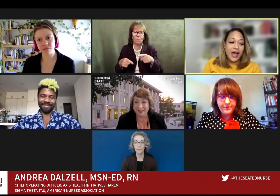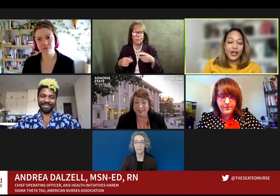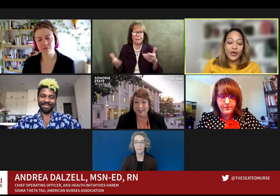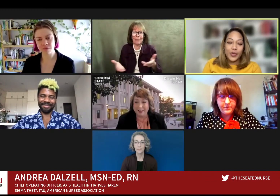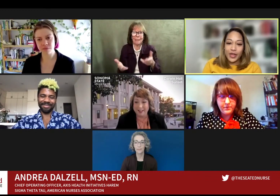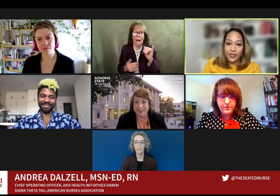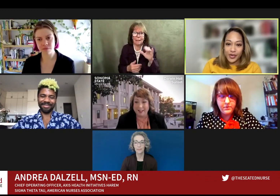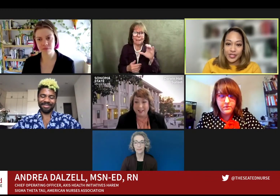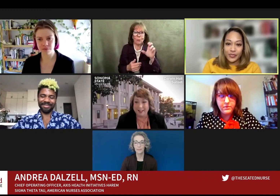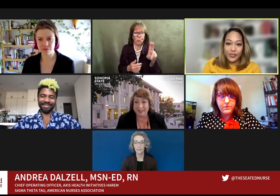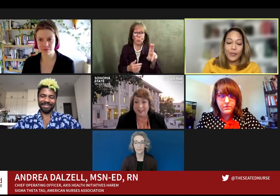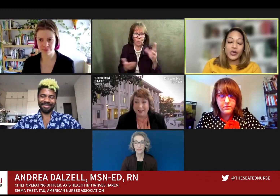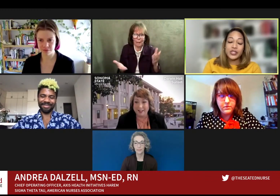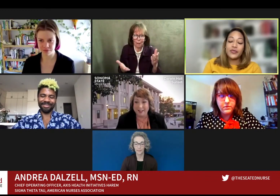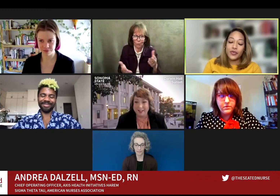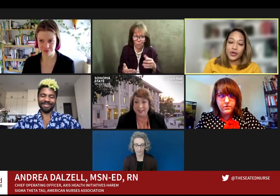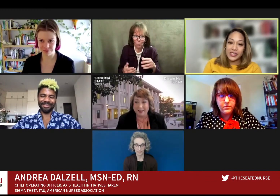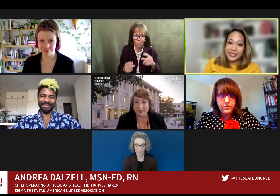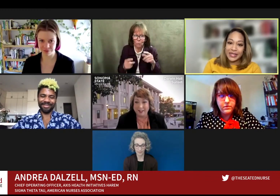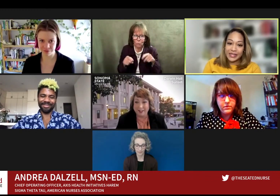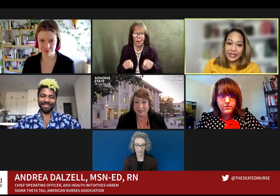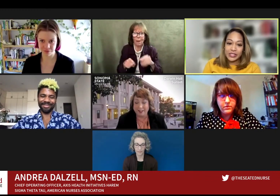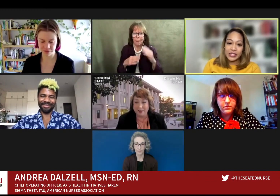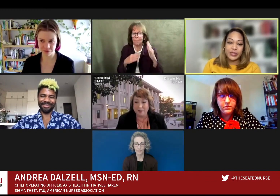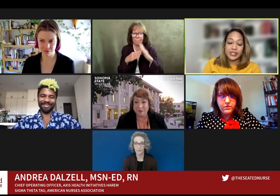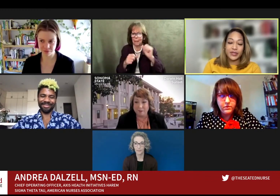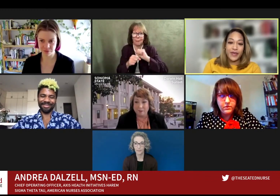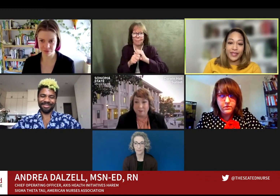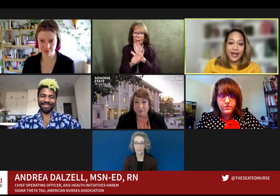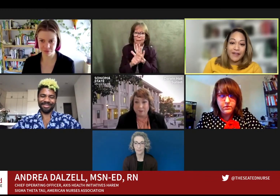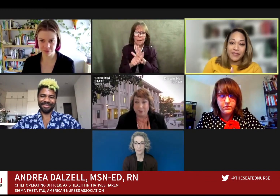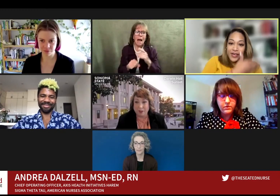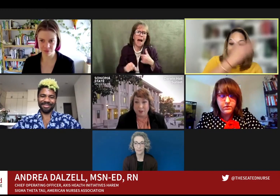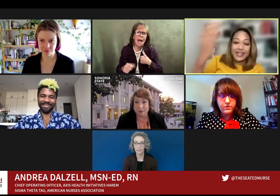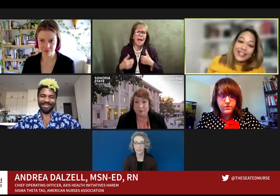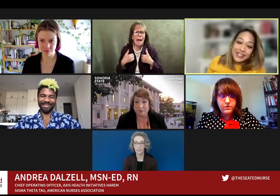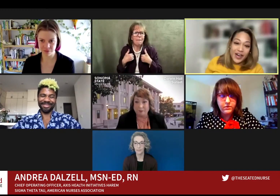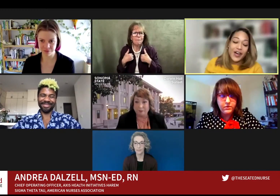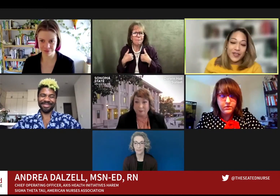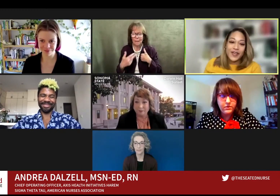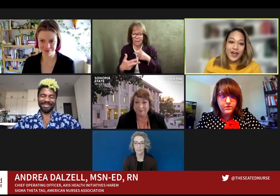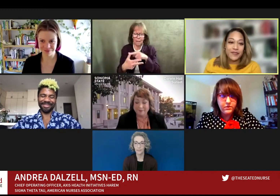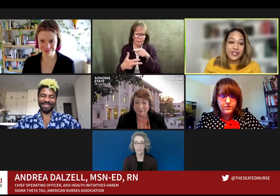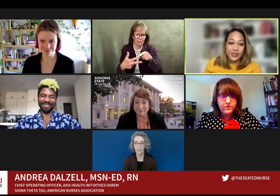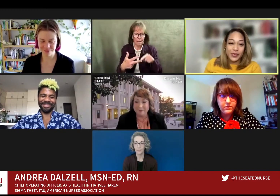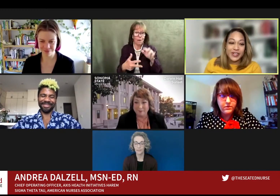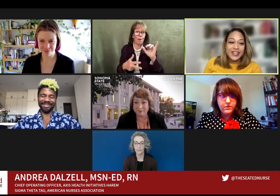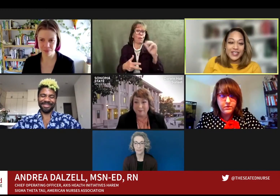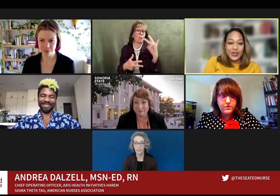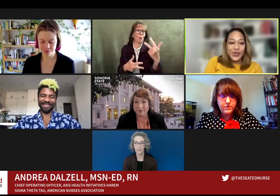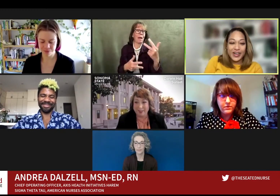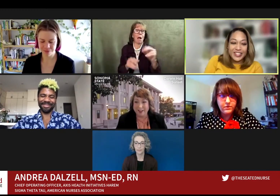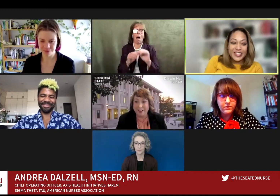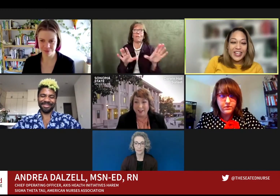I go with first person first identity just because of the fact that I have three identities that are are visible to the world.